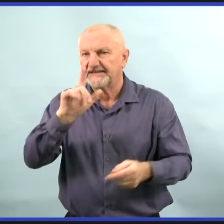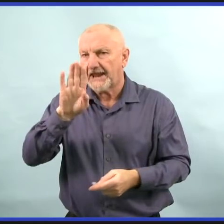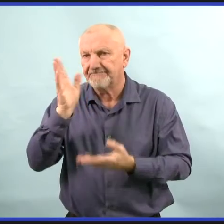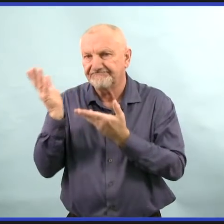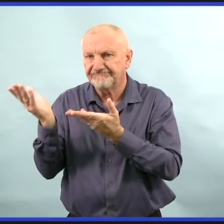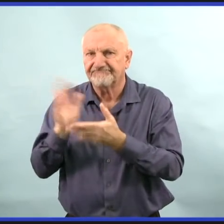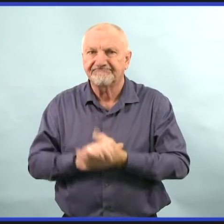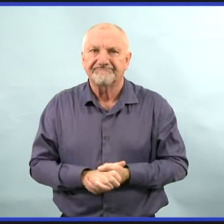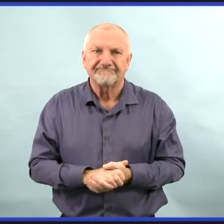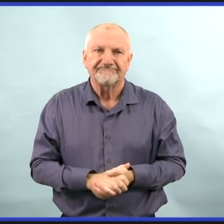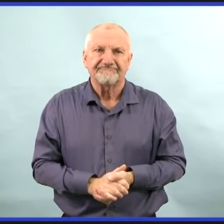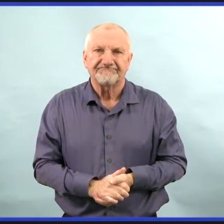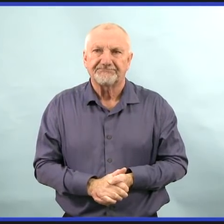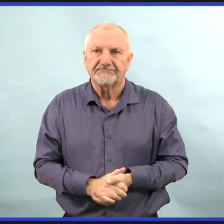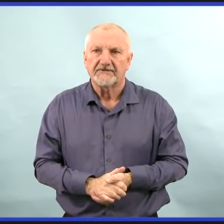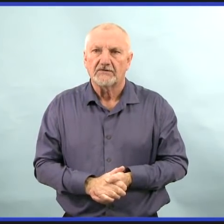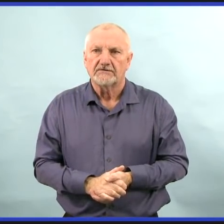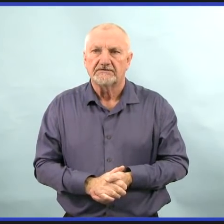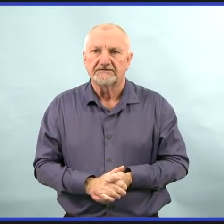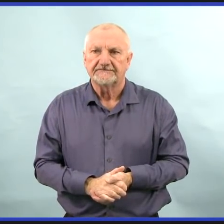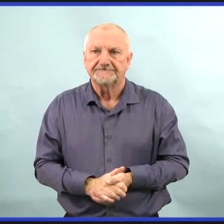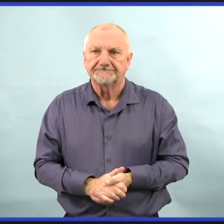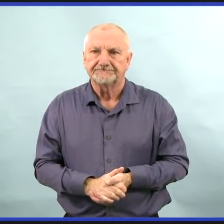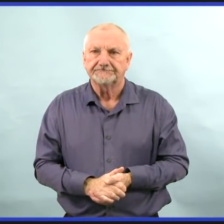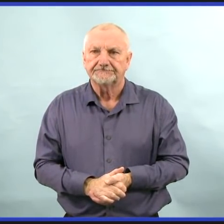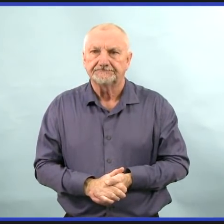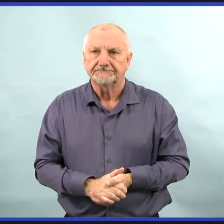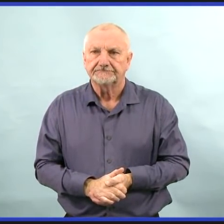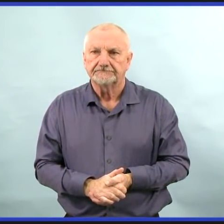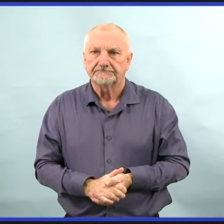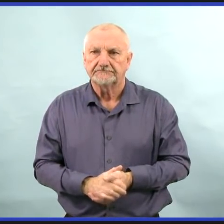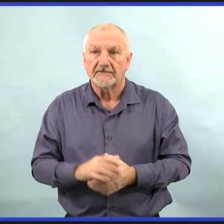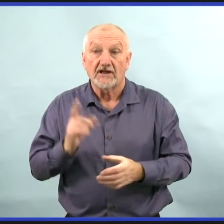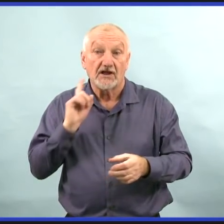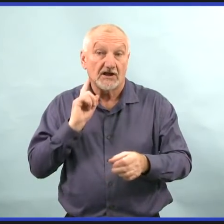okay and i just want to confirm one more thing for uh for taylor at chvn i think we might